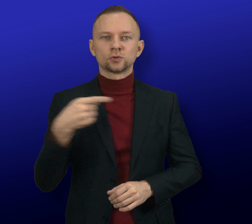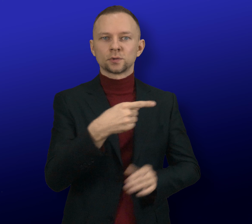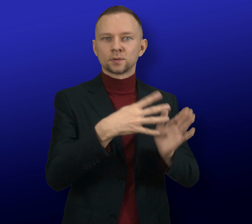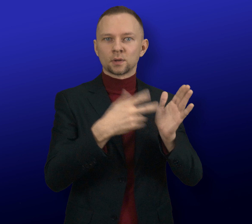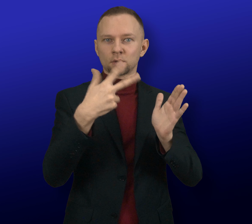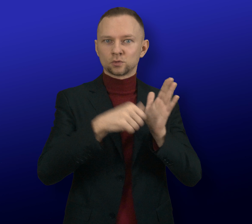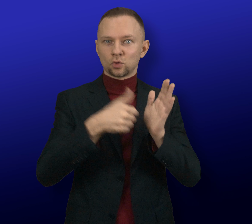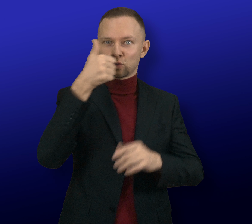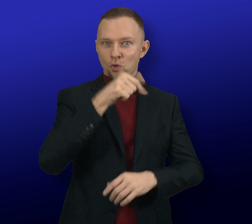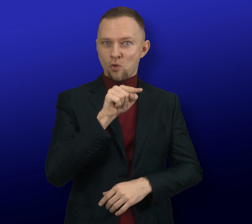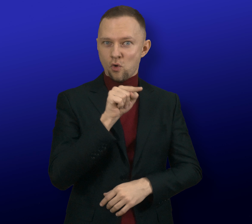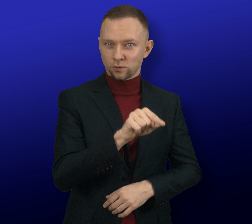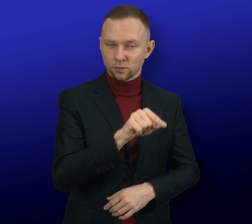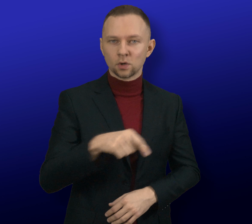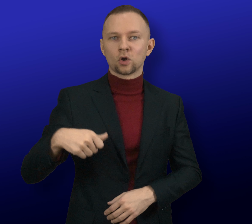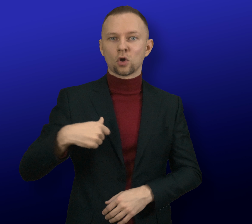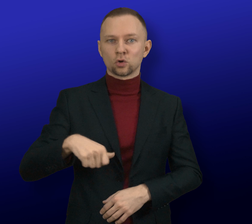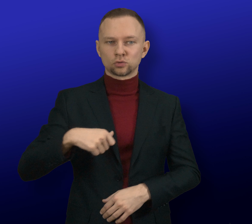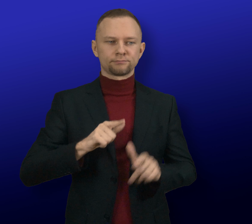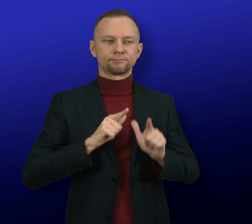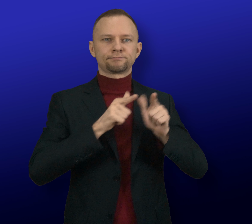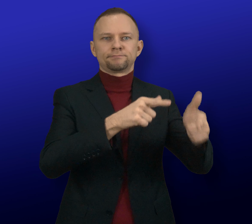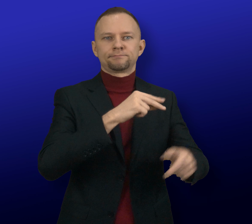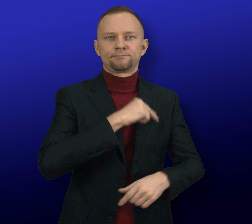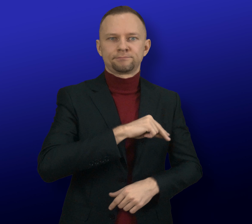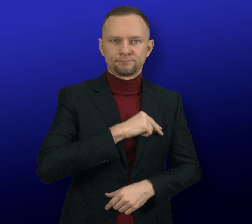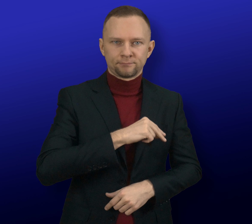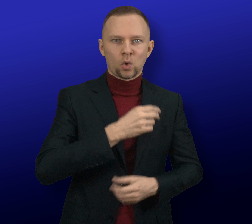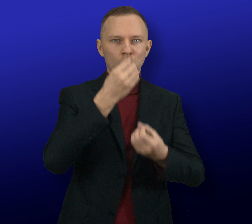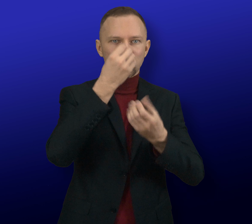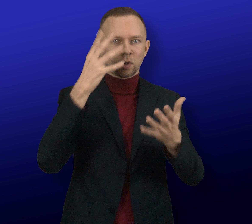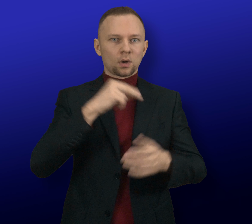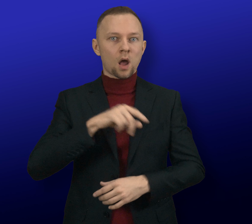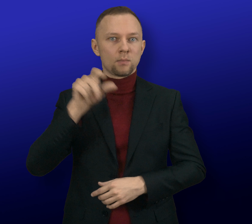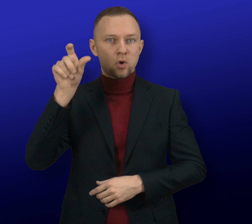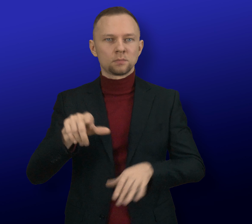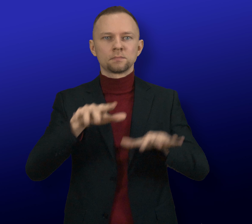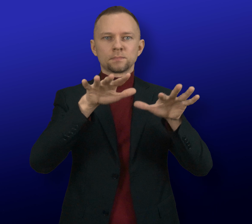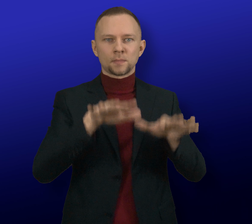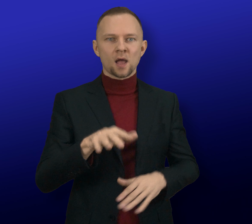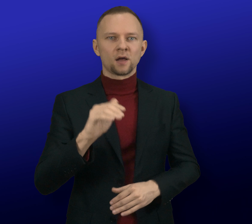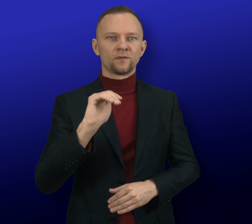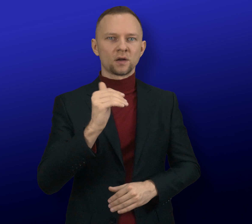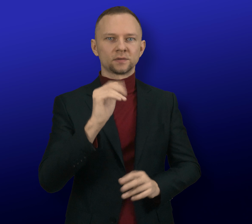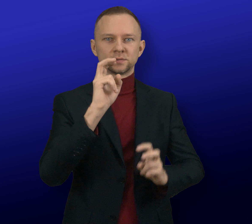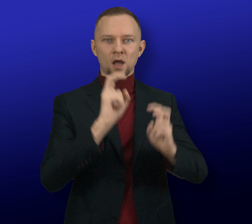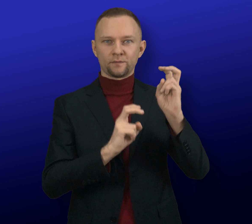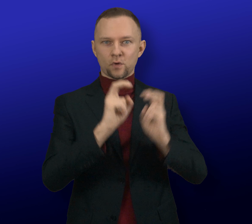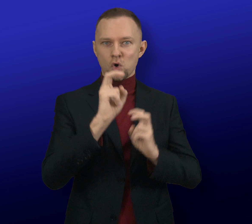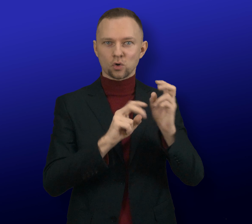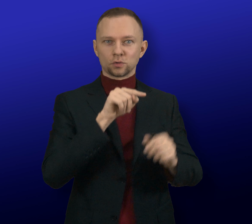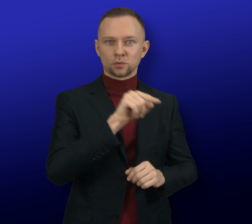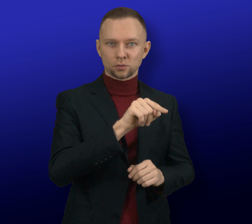In 1936, Lychkina got a job as a cultural worker at a porcelain factory,